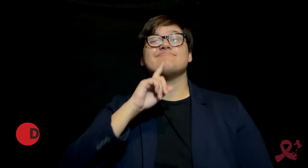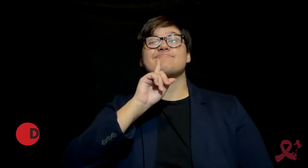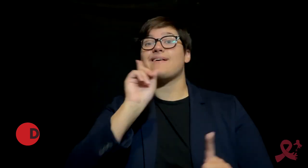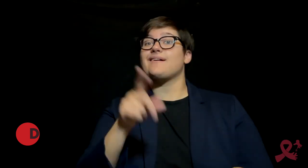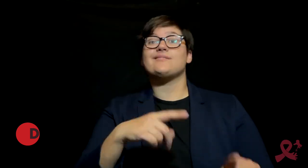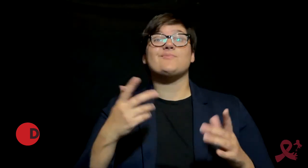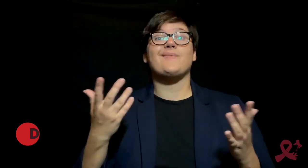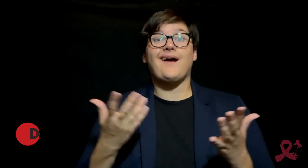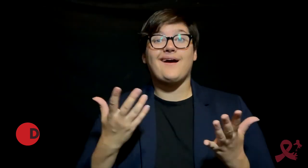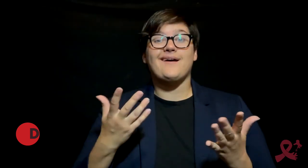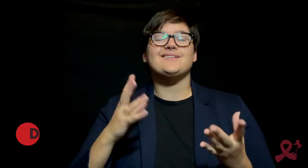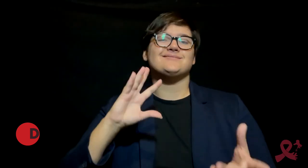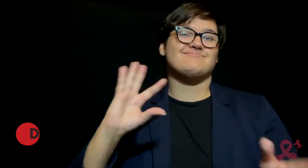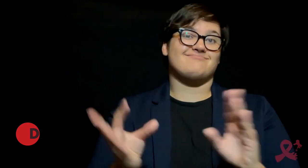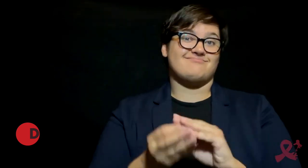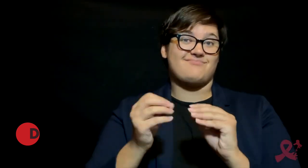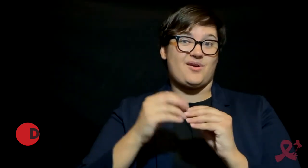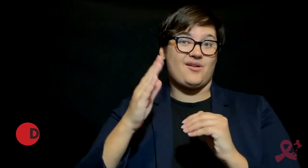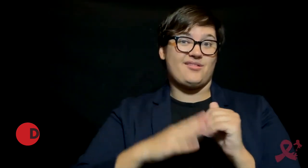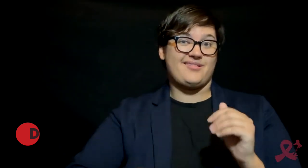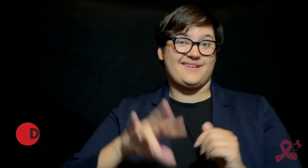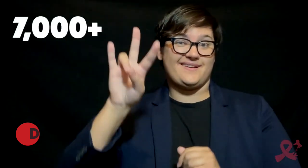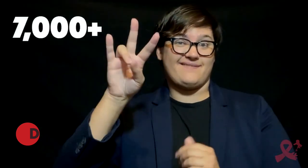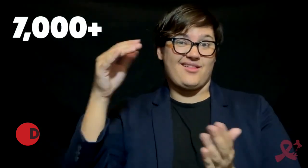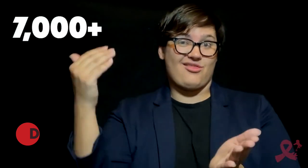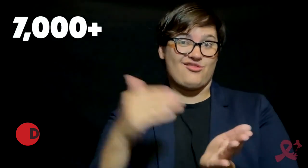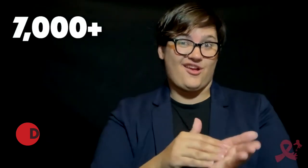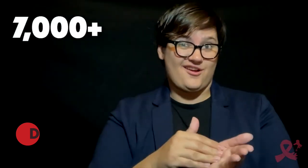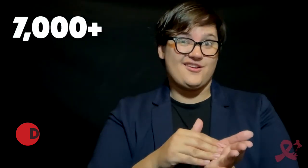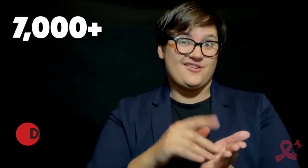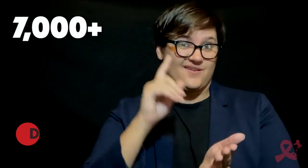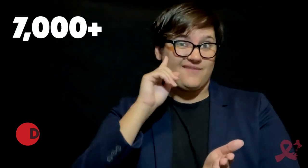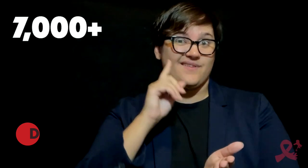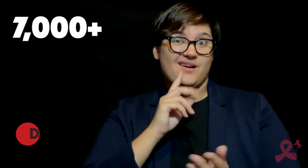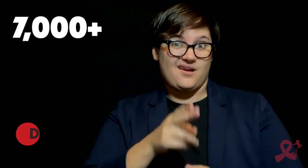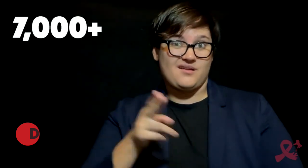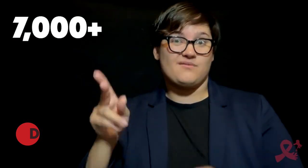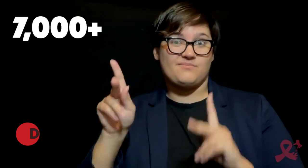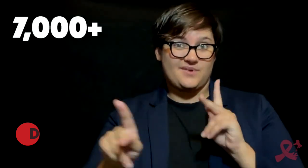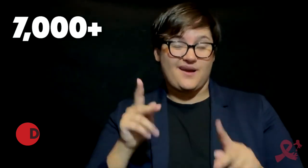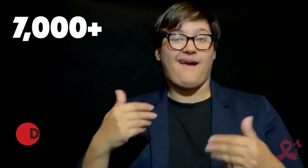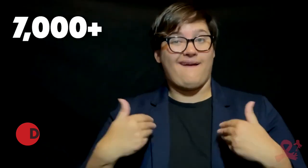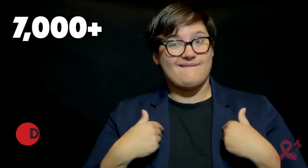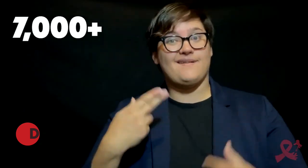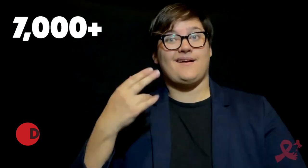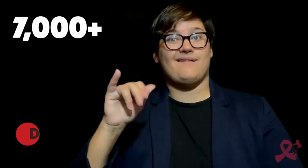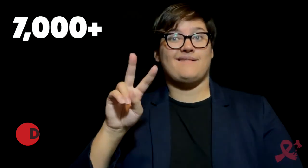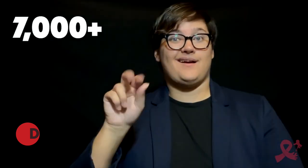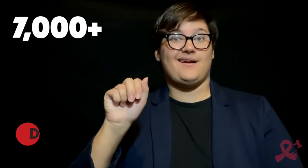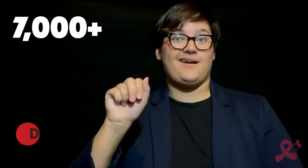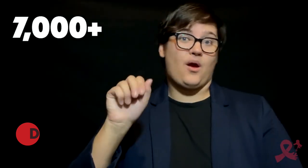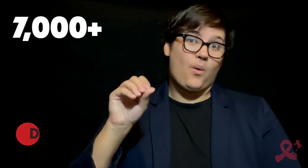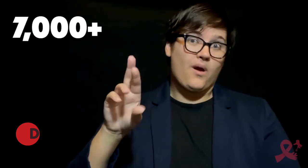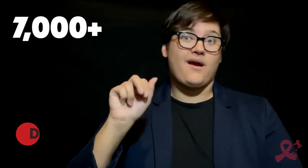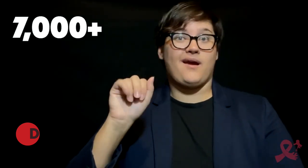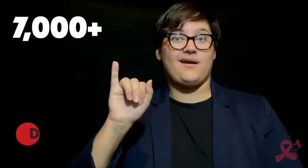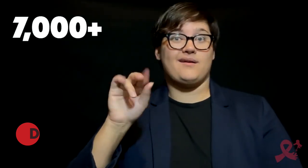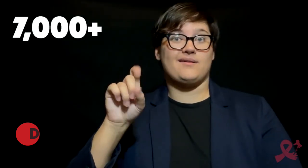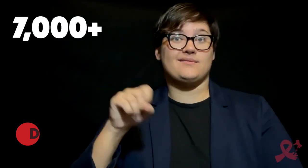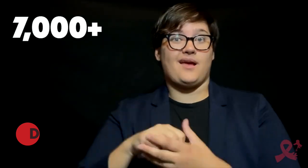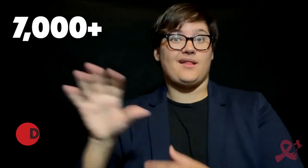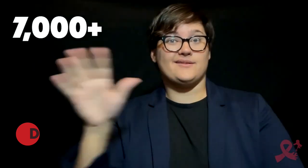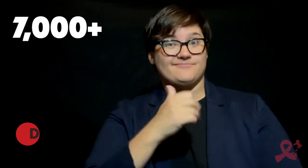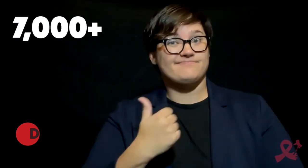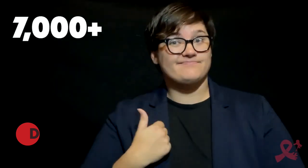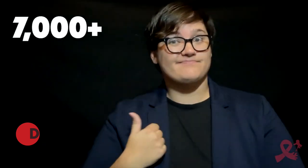The answer is over 7,000 people. How did we get that number?